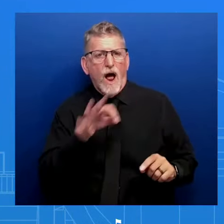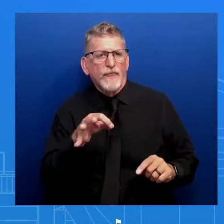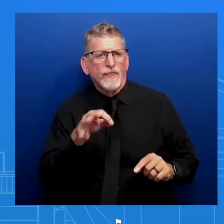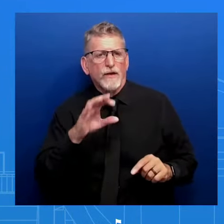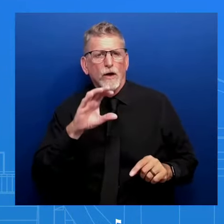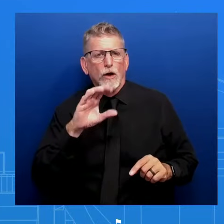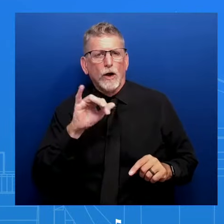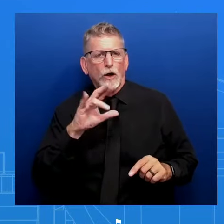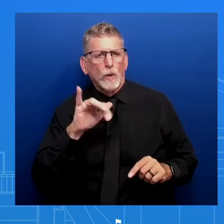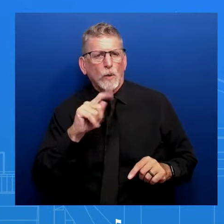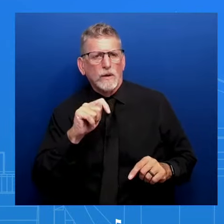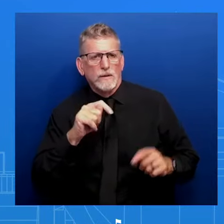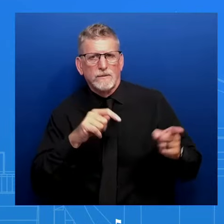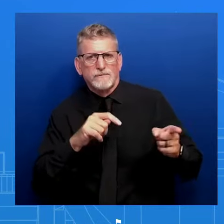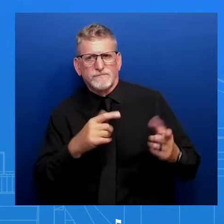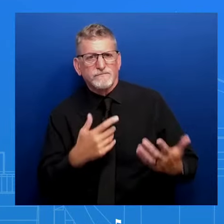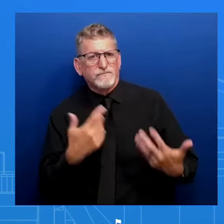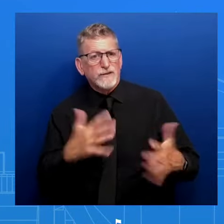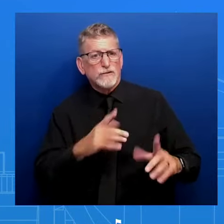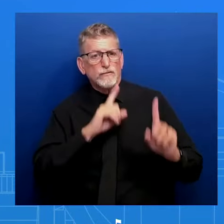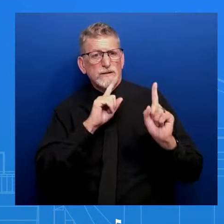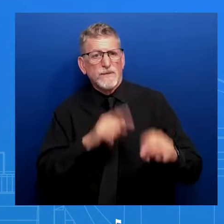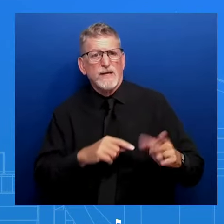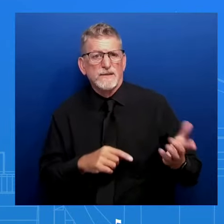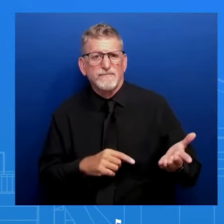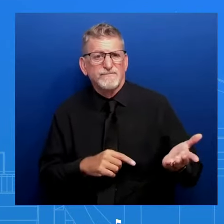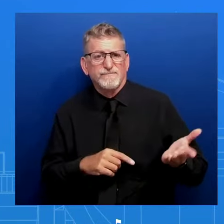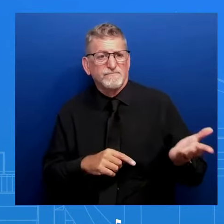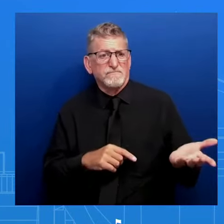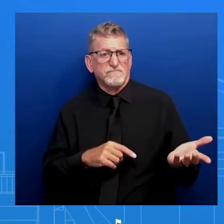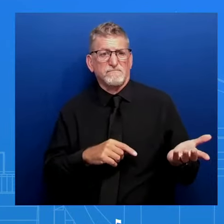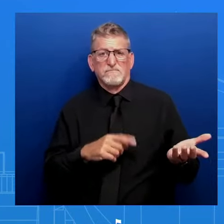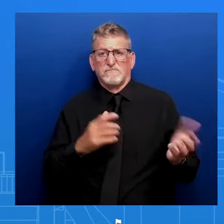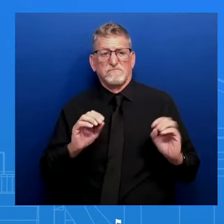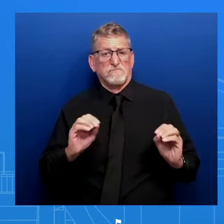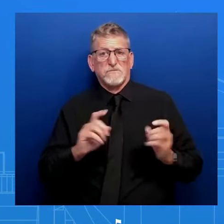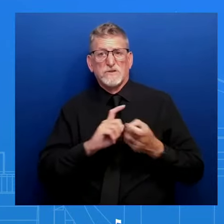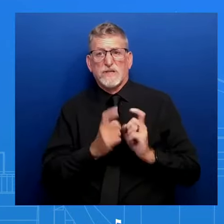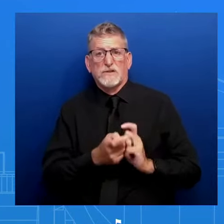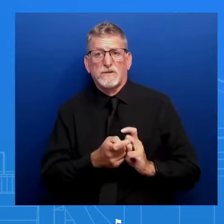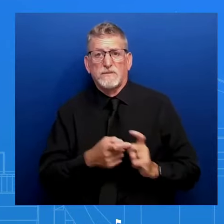So I certainly will refer to -- you to them, but nothing has changed. We're going to move forward. Let's not forget the action --